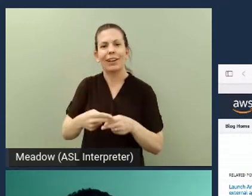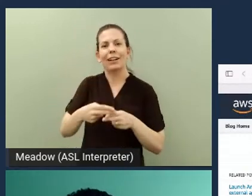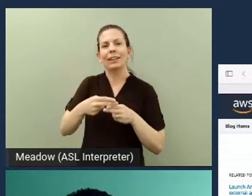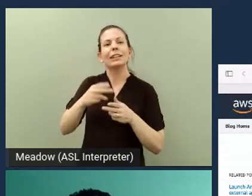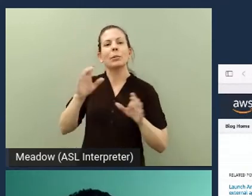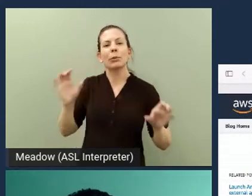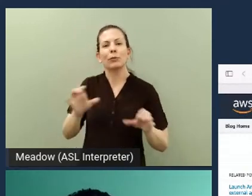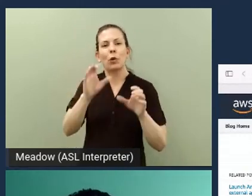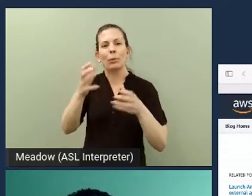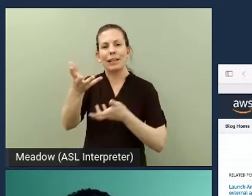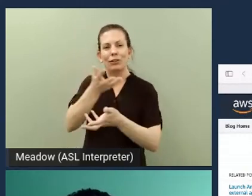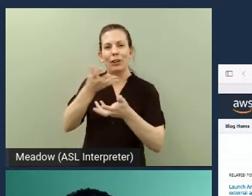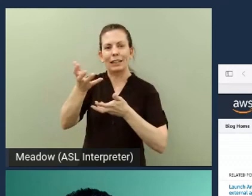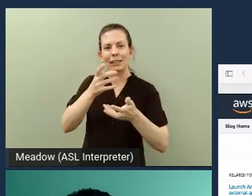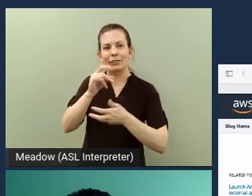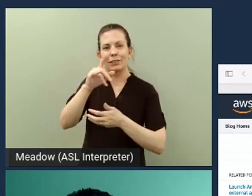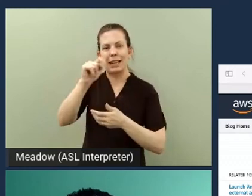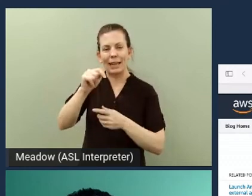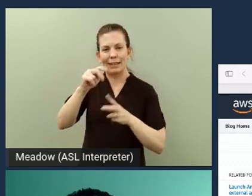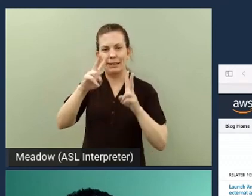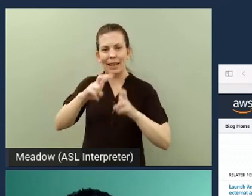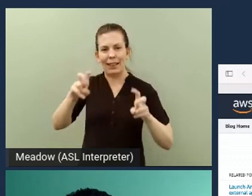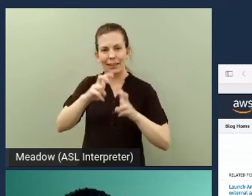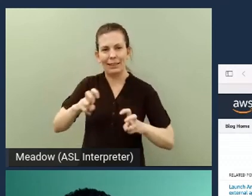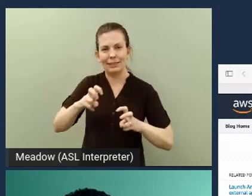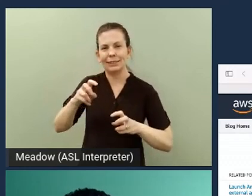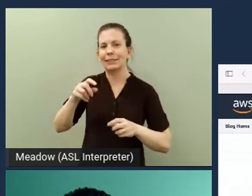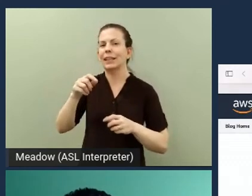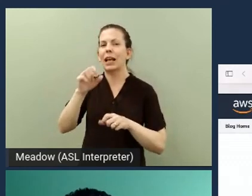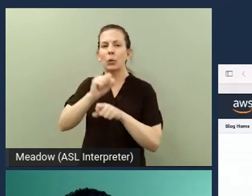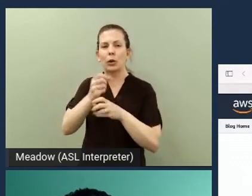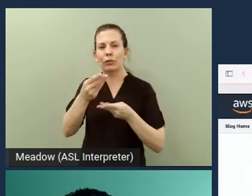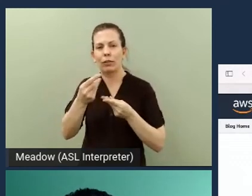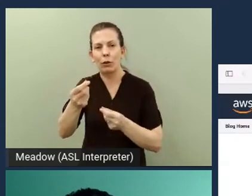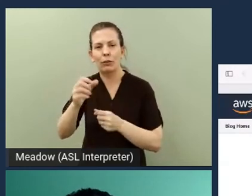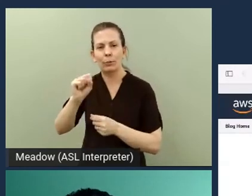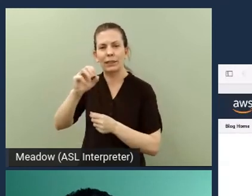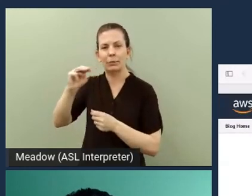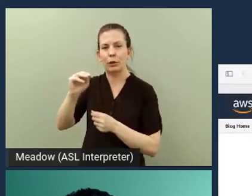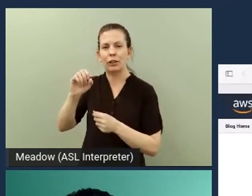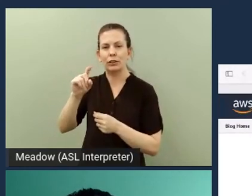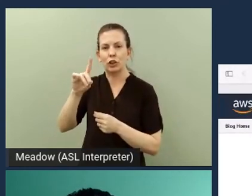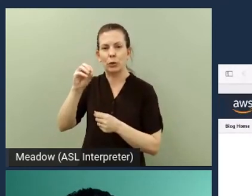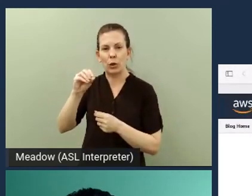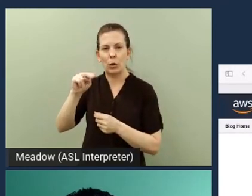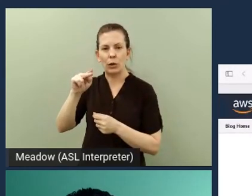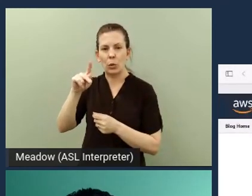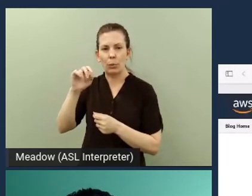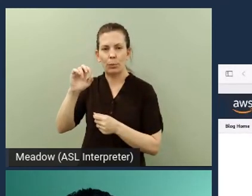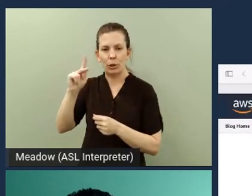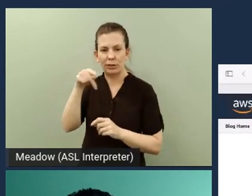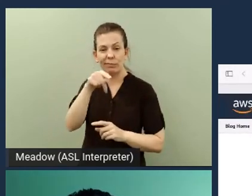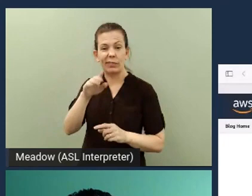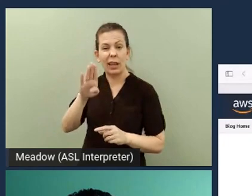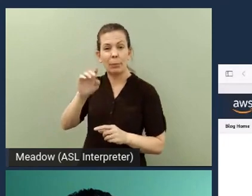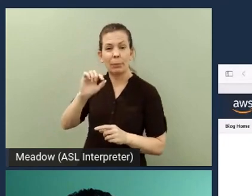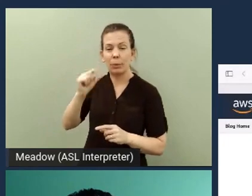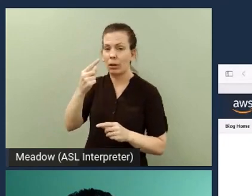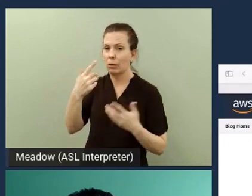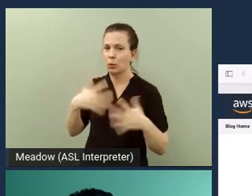and Data Science Workflows from SageMaker Studio Notebooks." This blog goes through elaborate detail of all